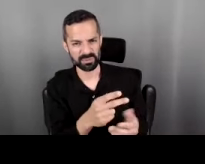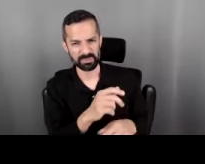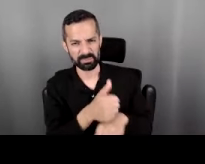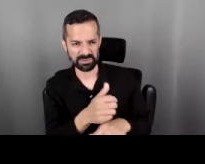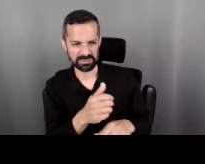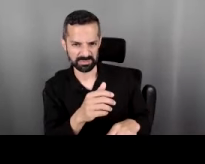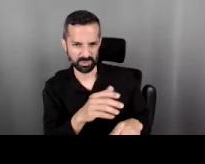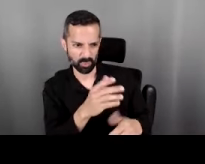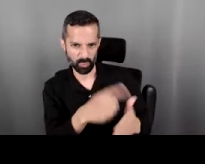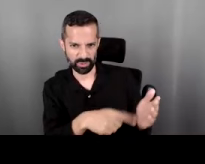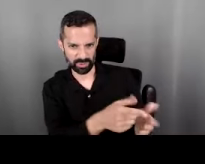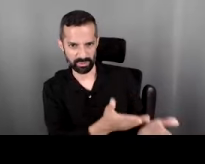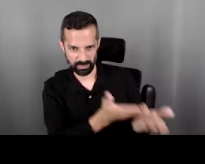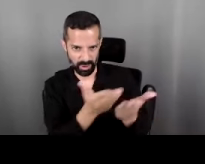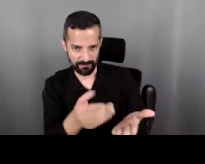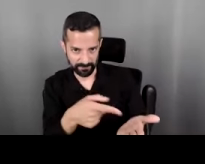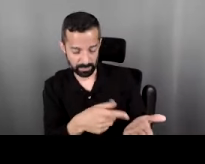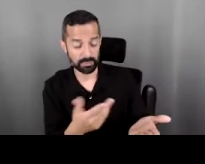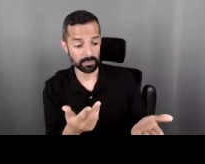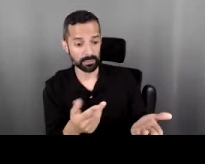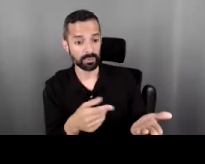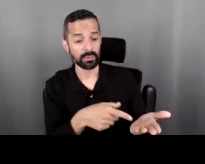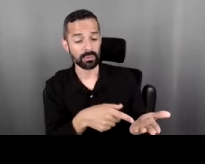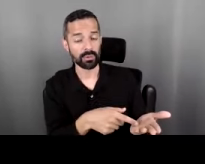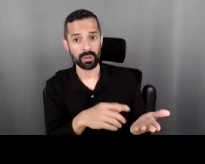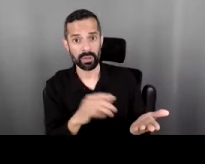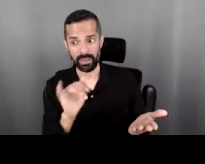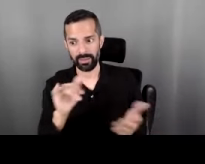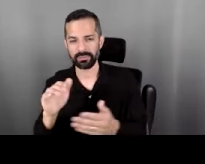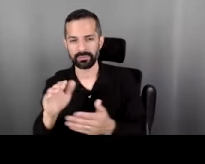Assuming college council and the college president agrees as well.